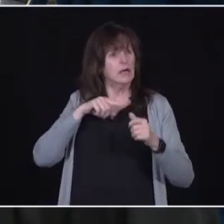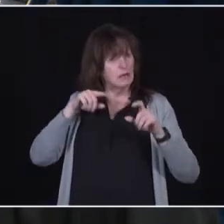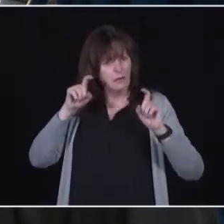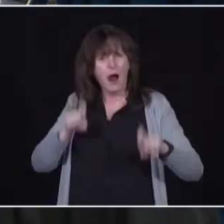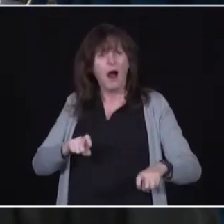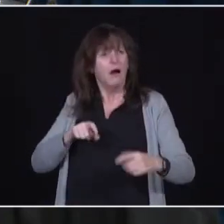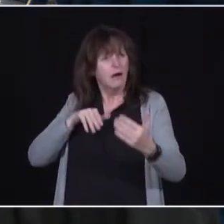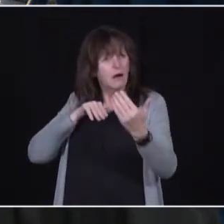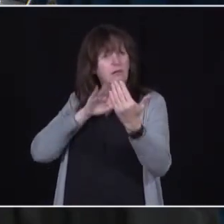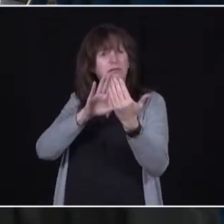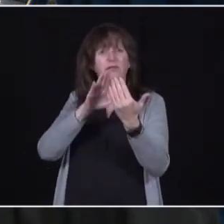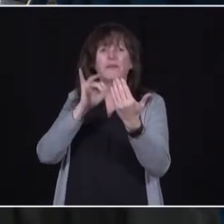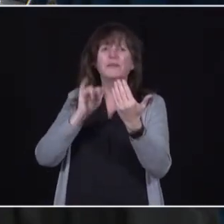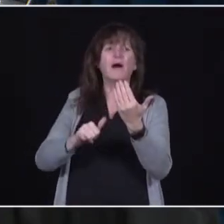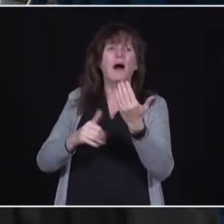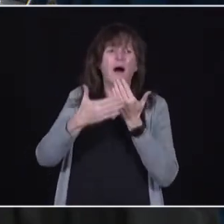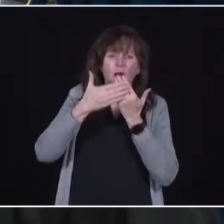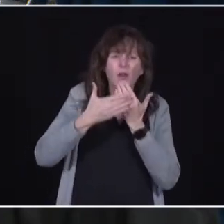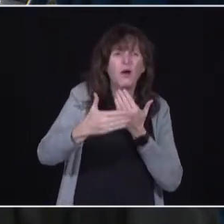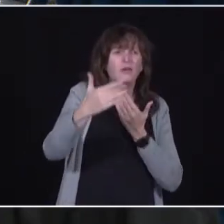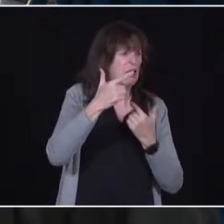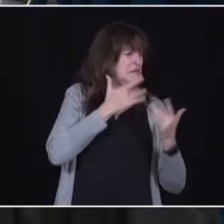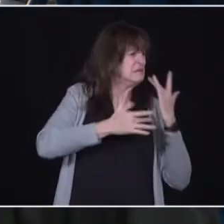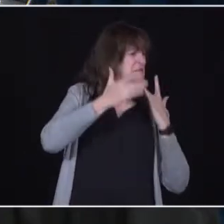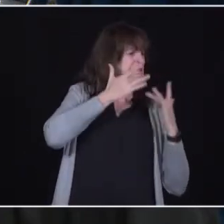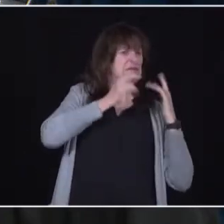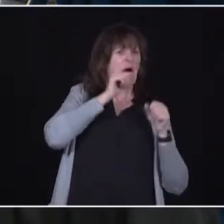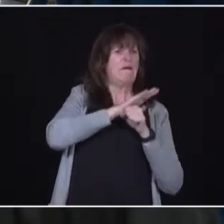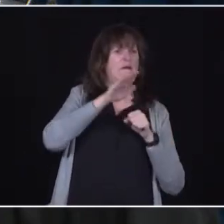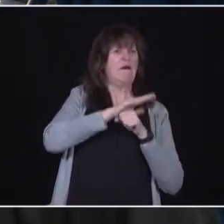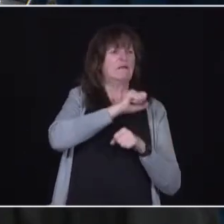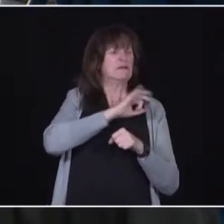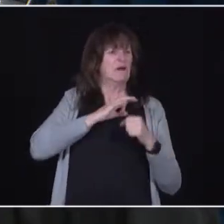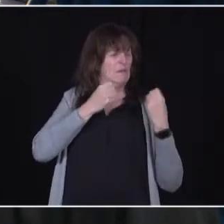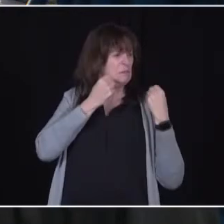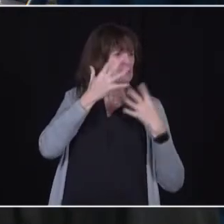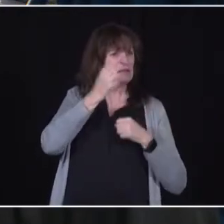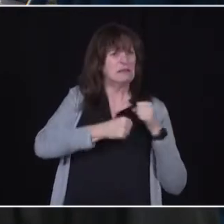for decades. Together, we will make long-term care a better place for residents to live